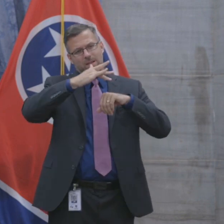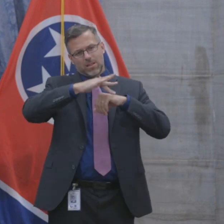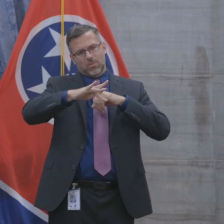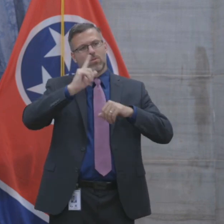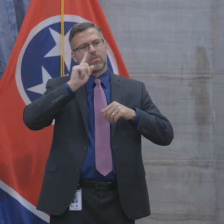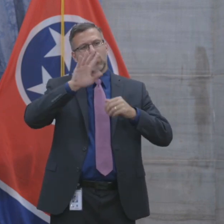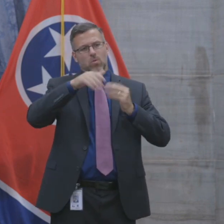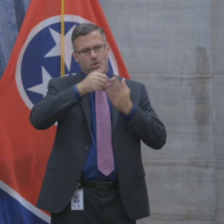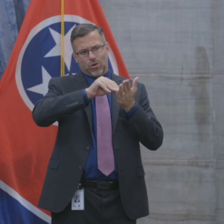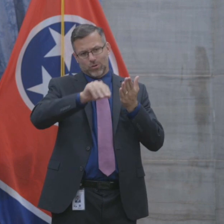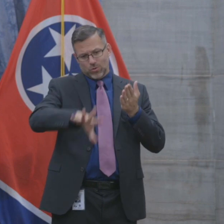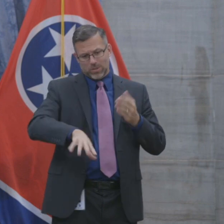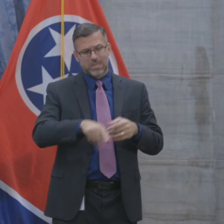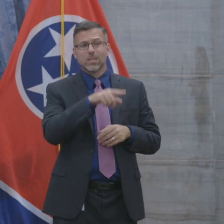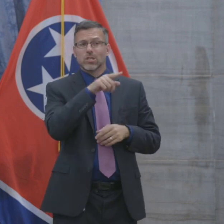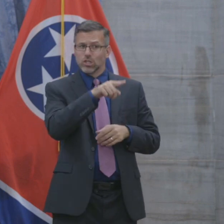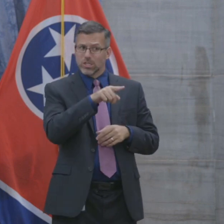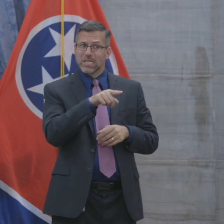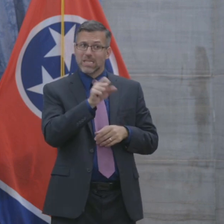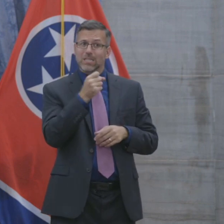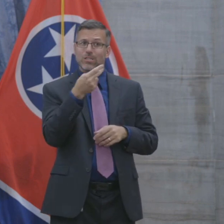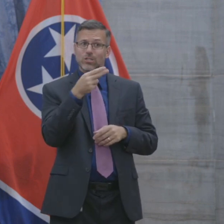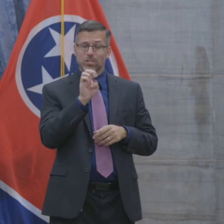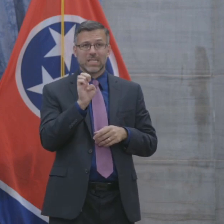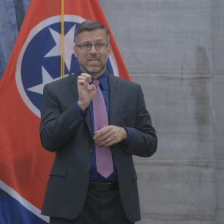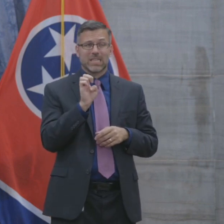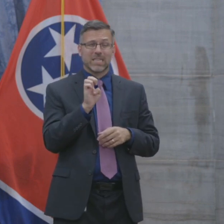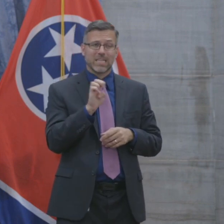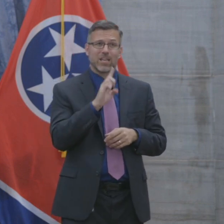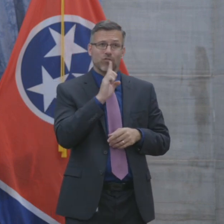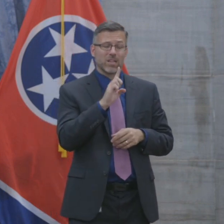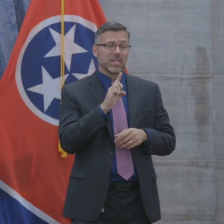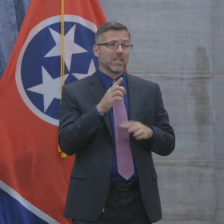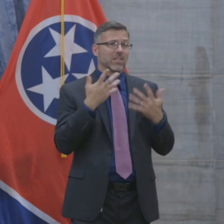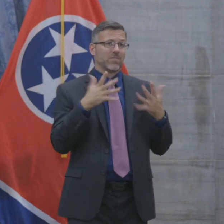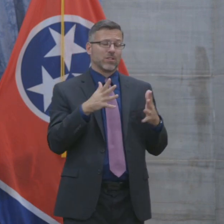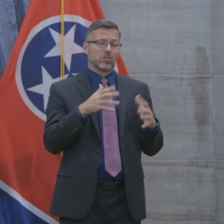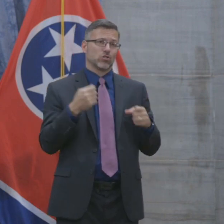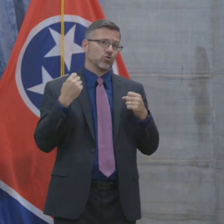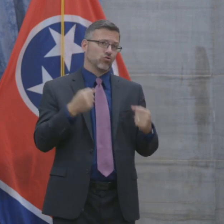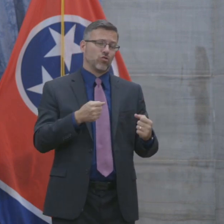question for the governor. Plowman said they would begin